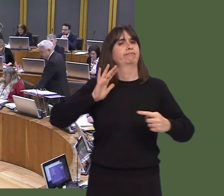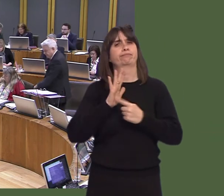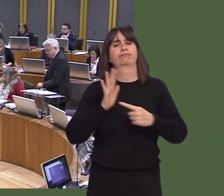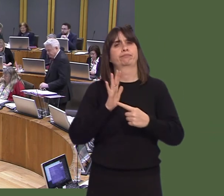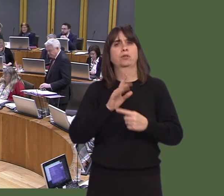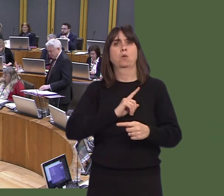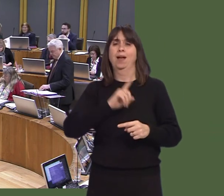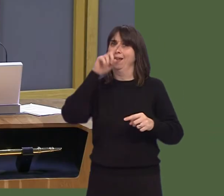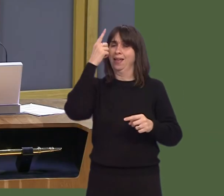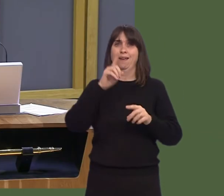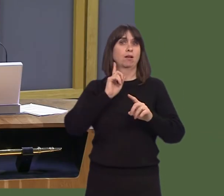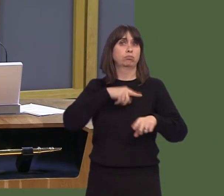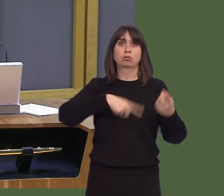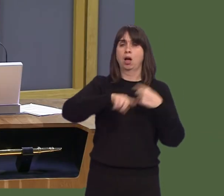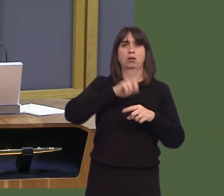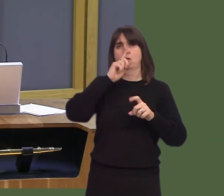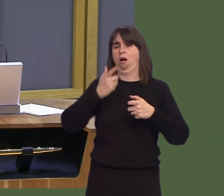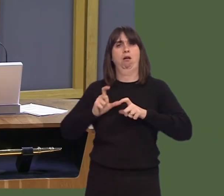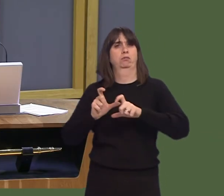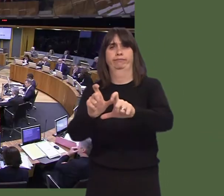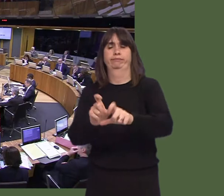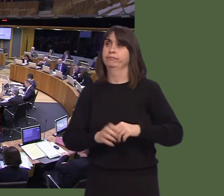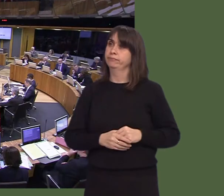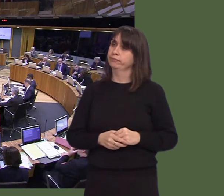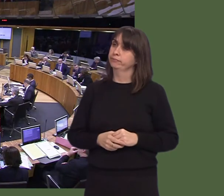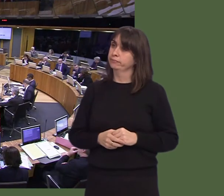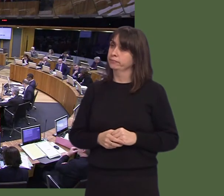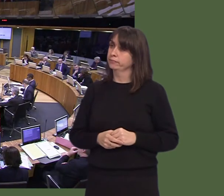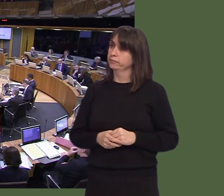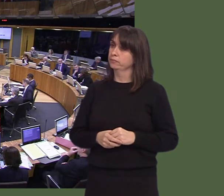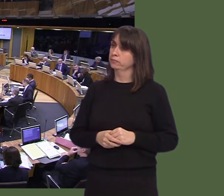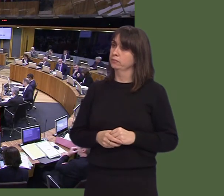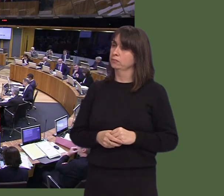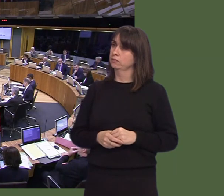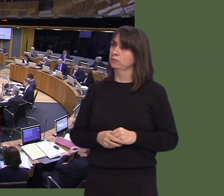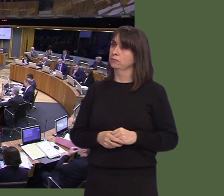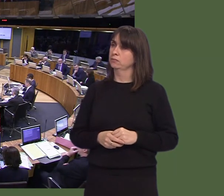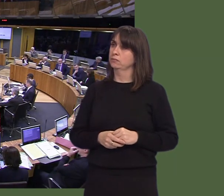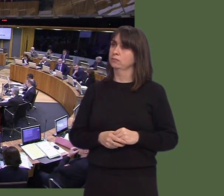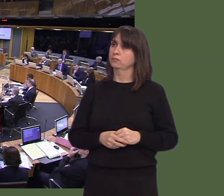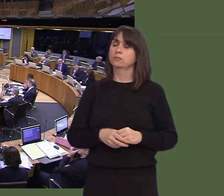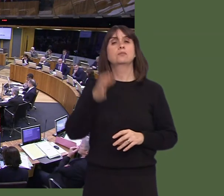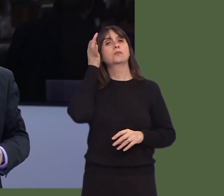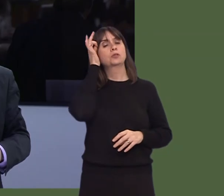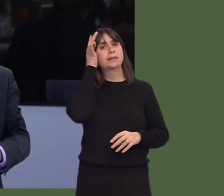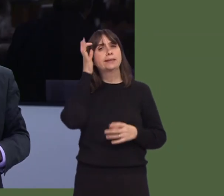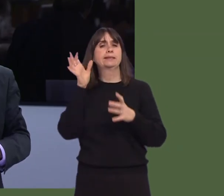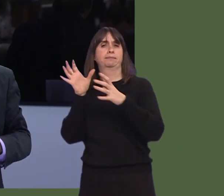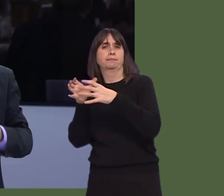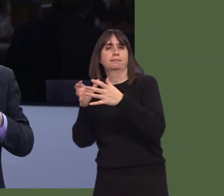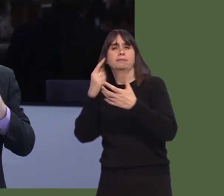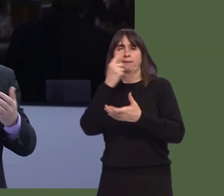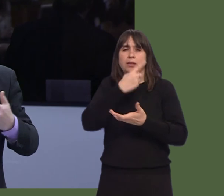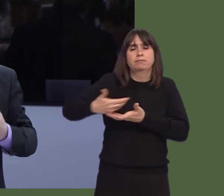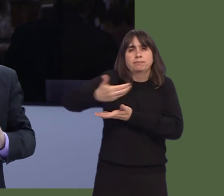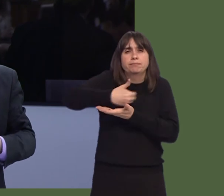to discuss the infringement of article 18 of the universal declaration of human rights